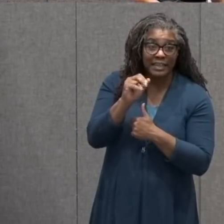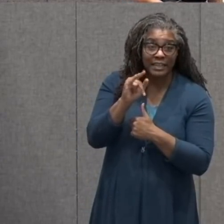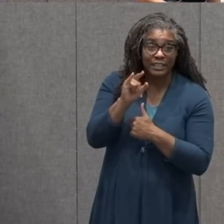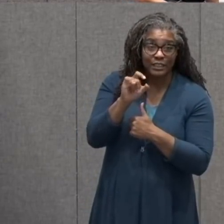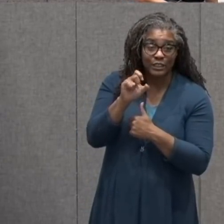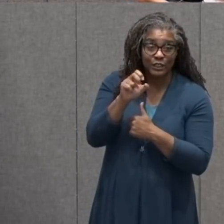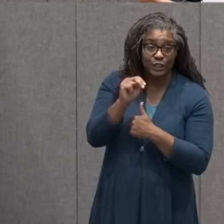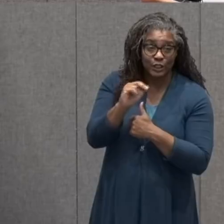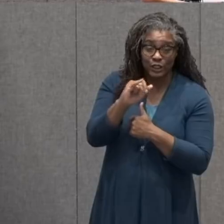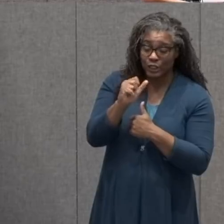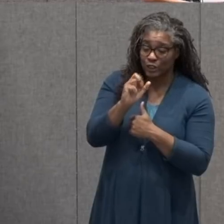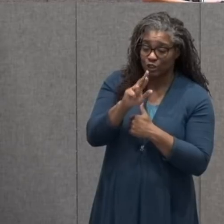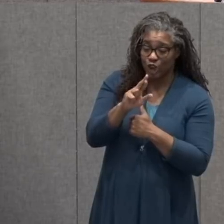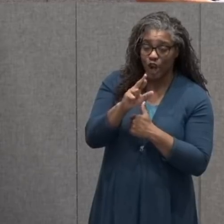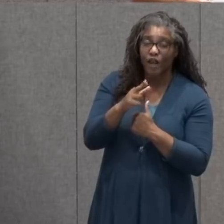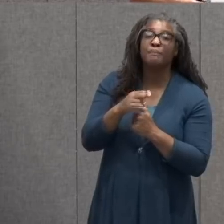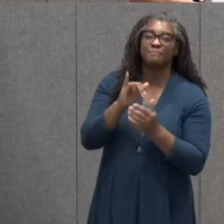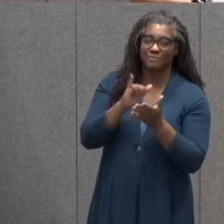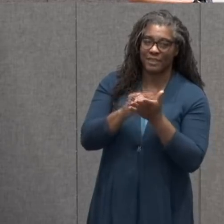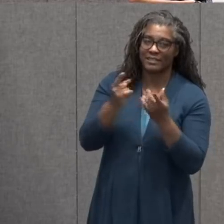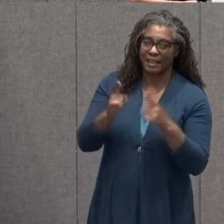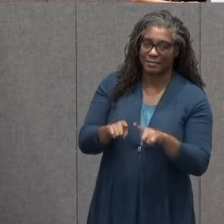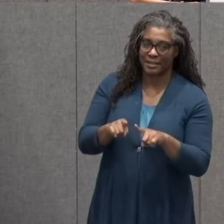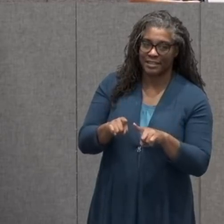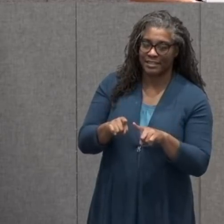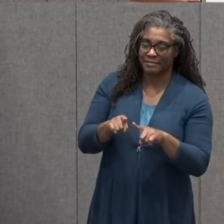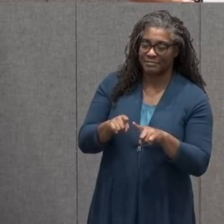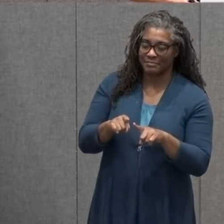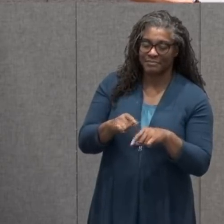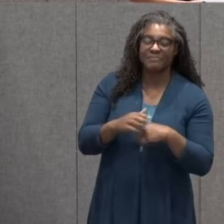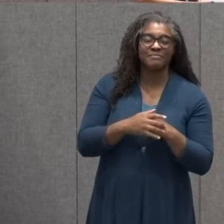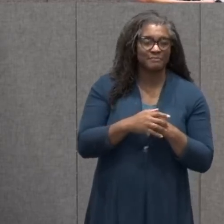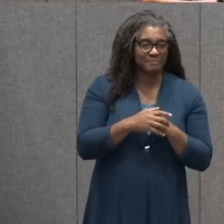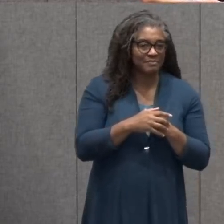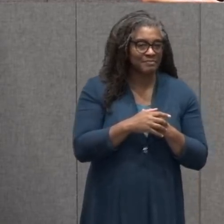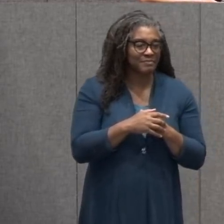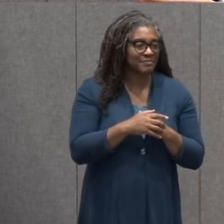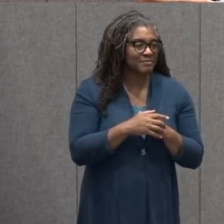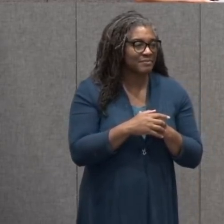So that was happening. So Ms. Craft guessed the word. So I guessed the word. So we get,